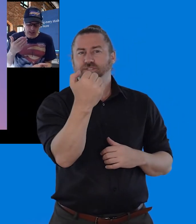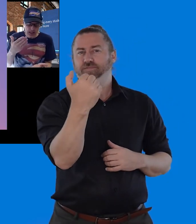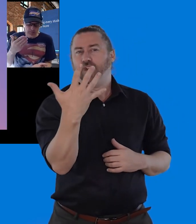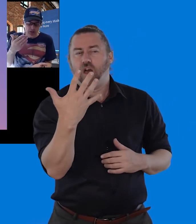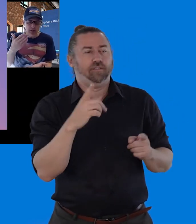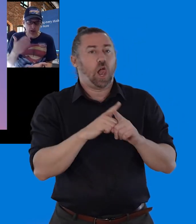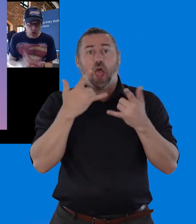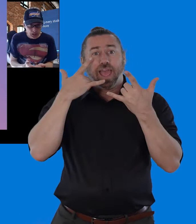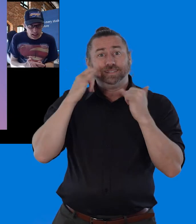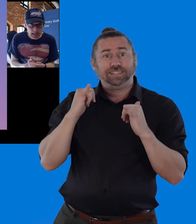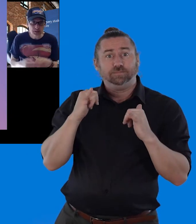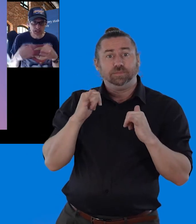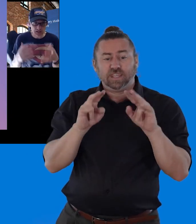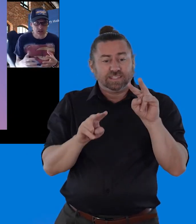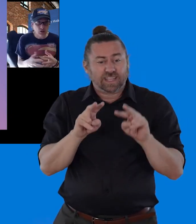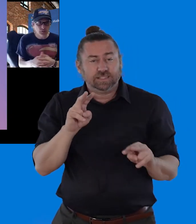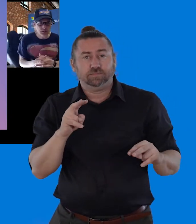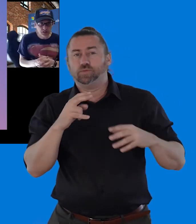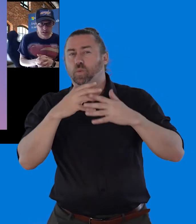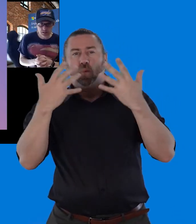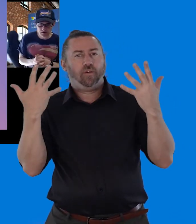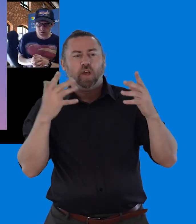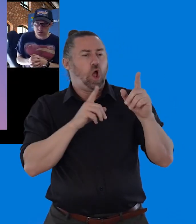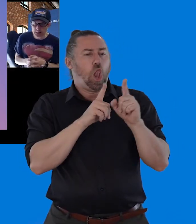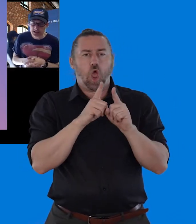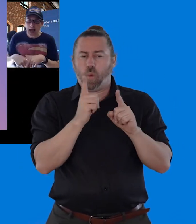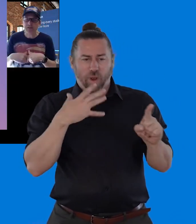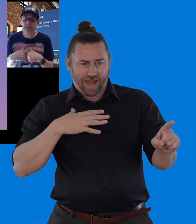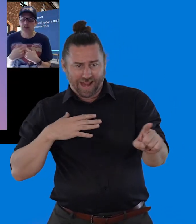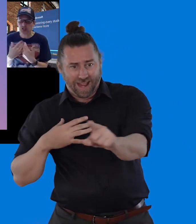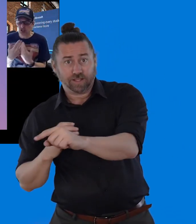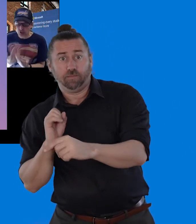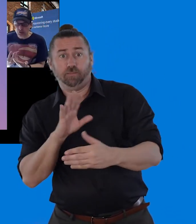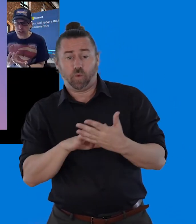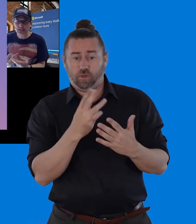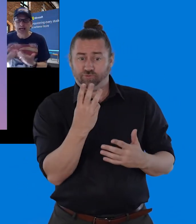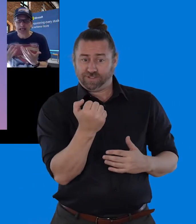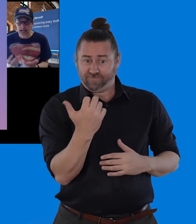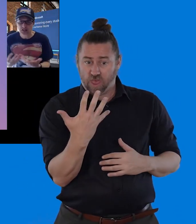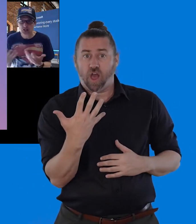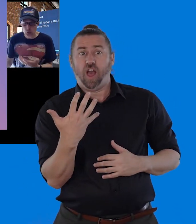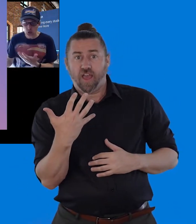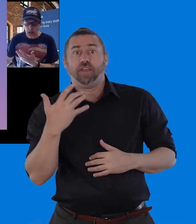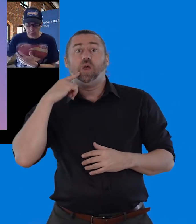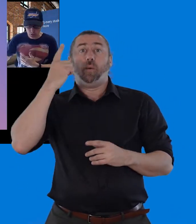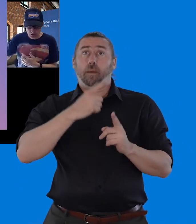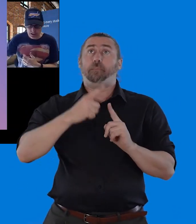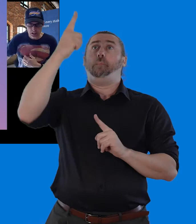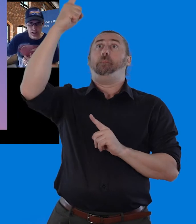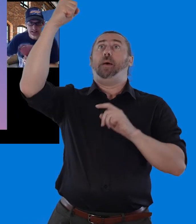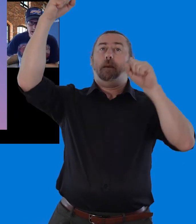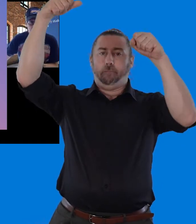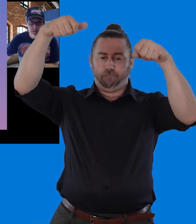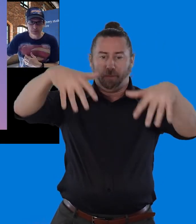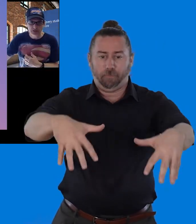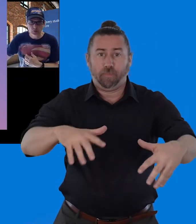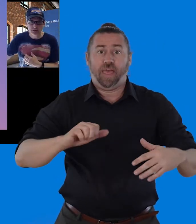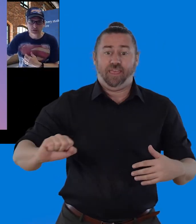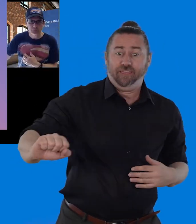the learning engagement into the Office 365 space. And then the student gets to personalize that themselves.